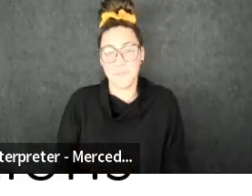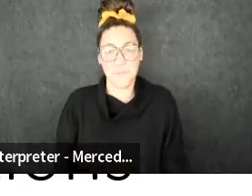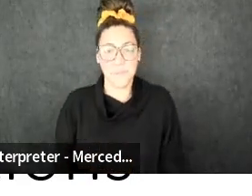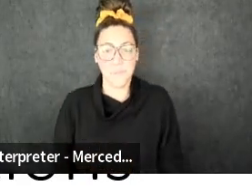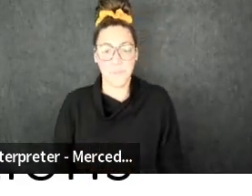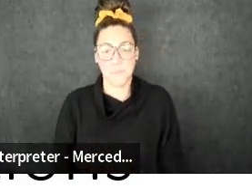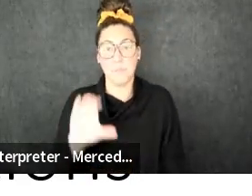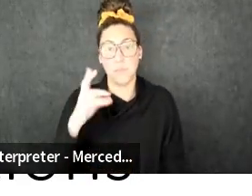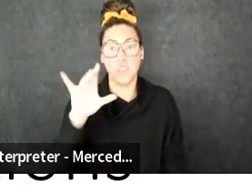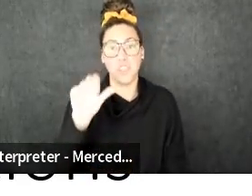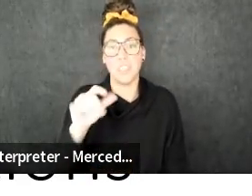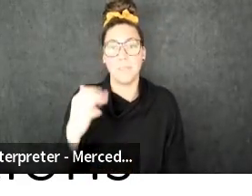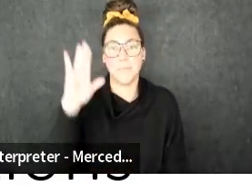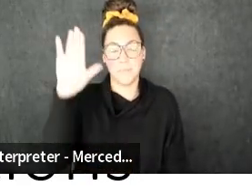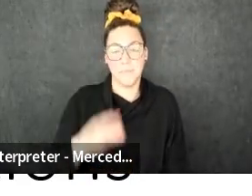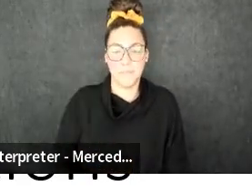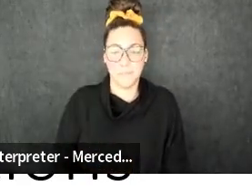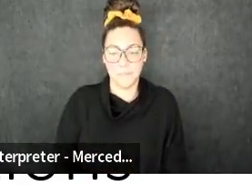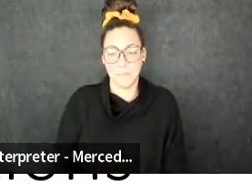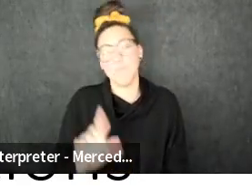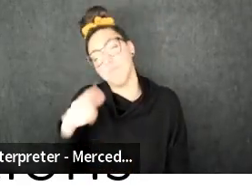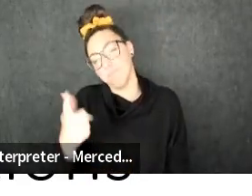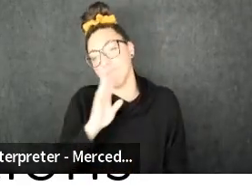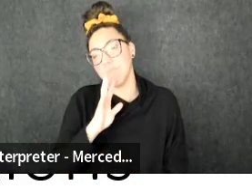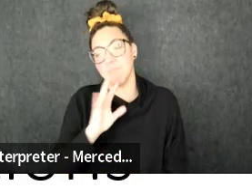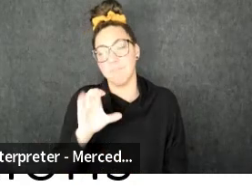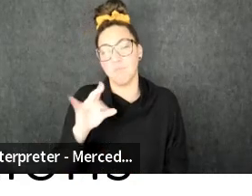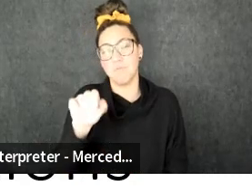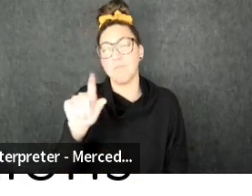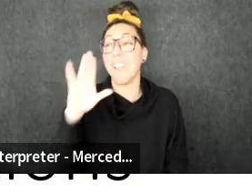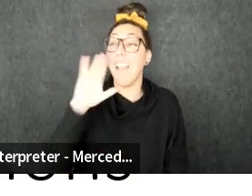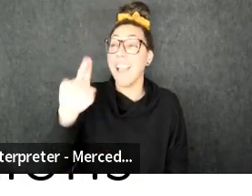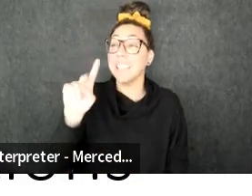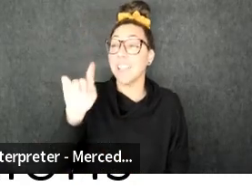Tia. Natasha, could you also share